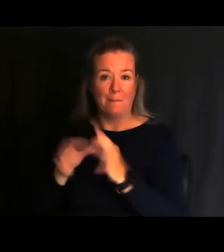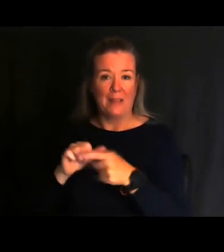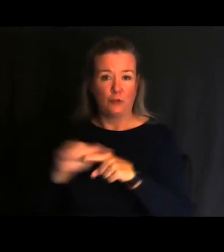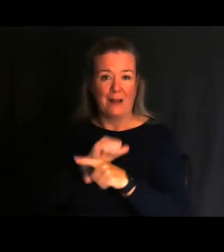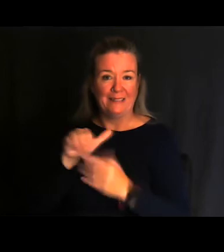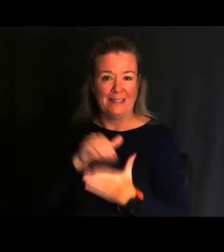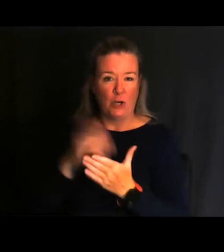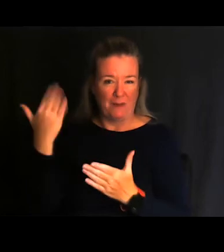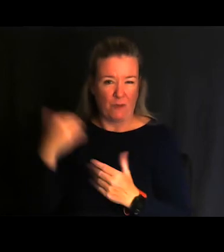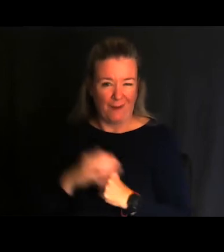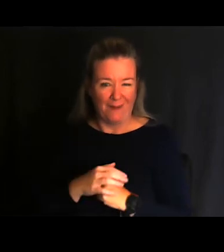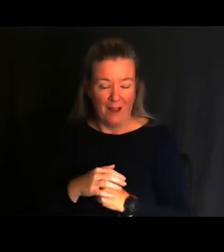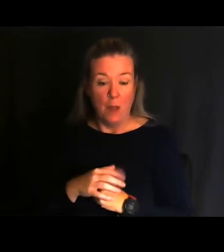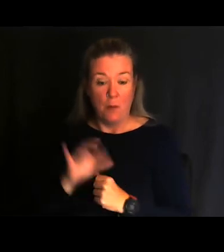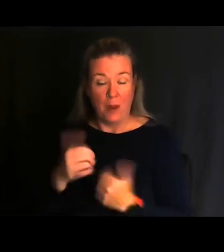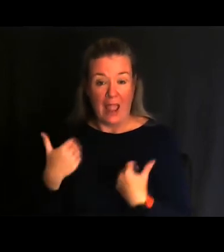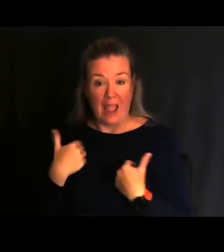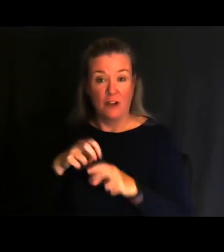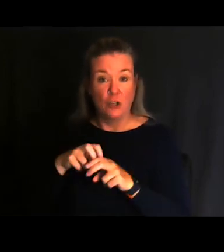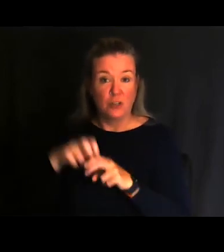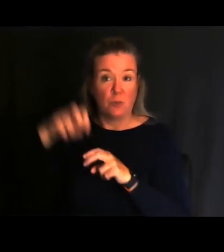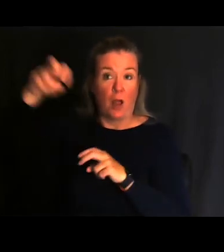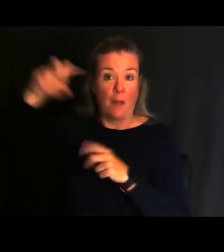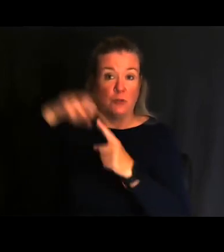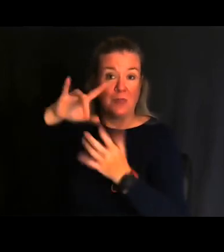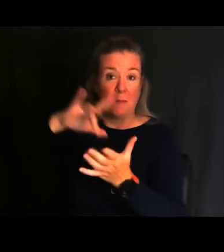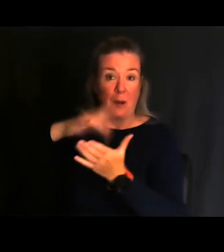Likewise, we have transport up to the middle part of the luge.